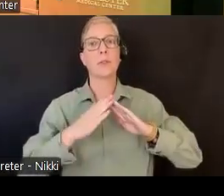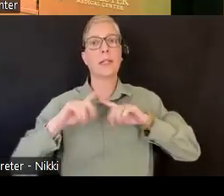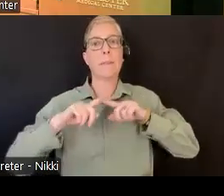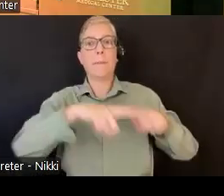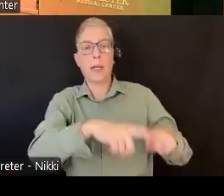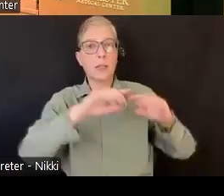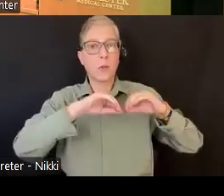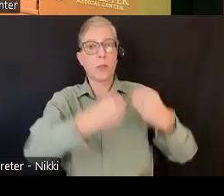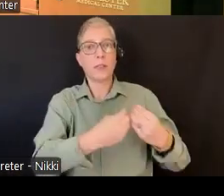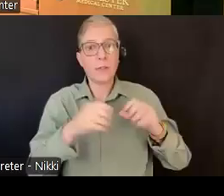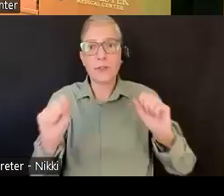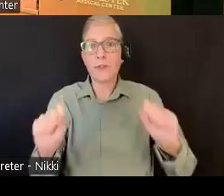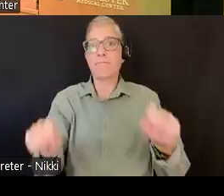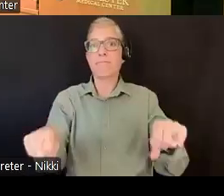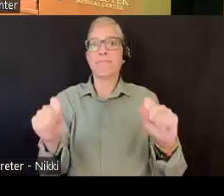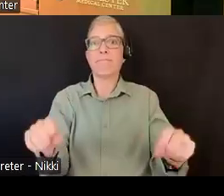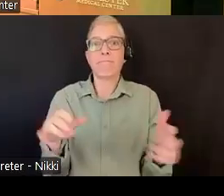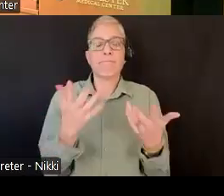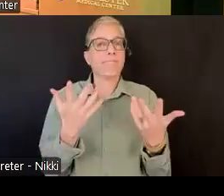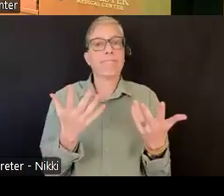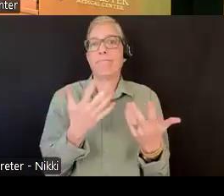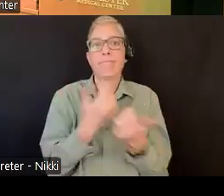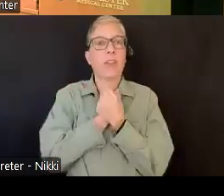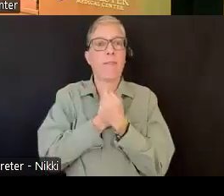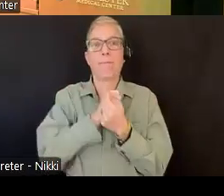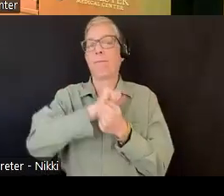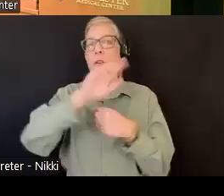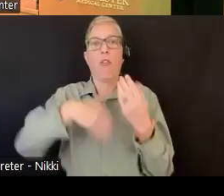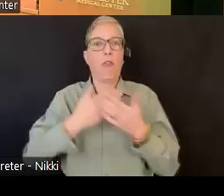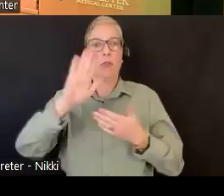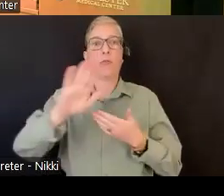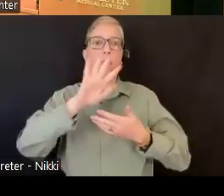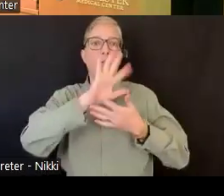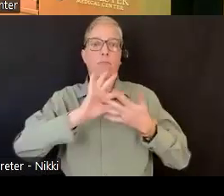Love all of those things. Um, I think it really is a really broad term and what I wanted to describe